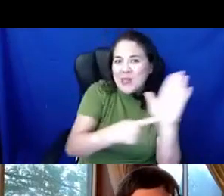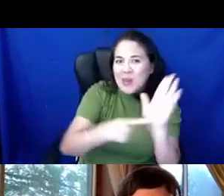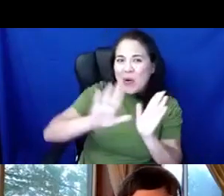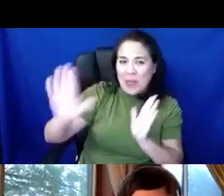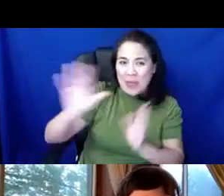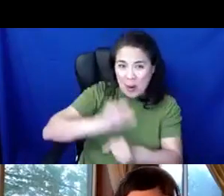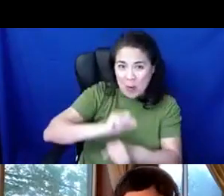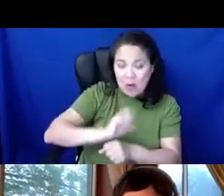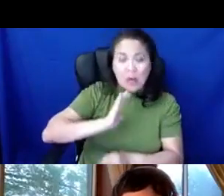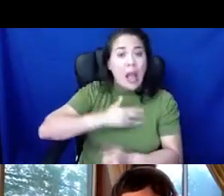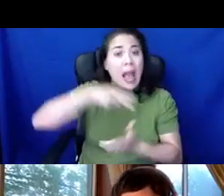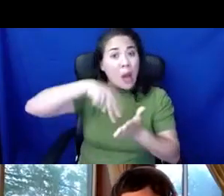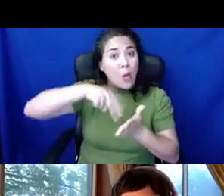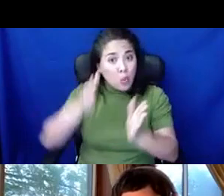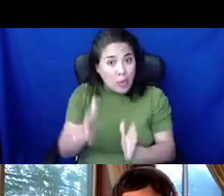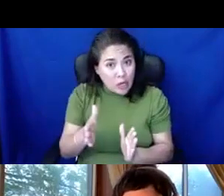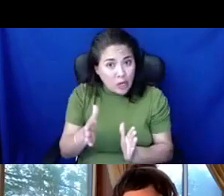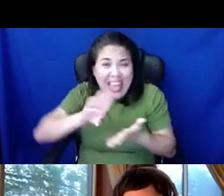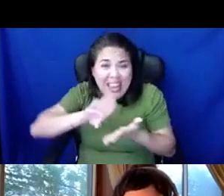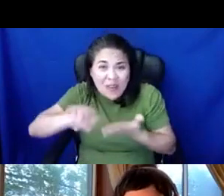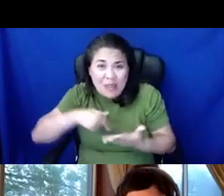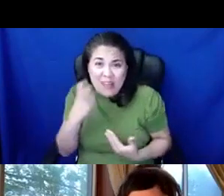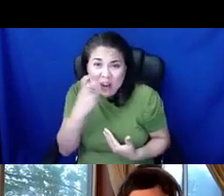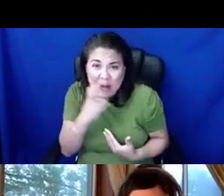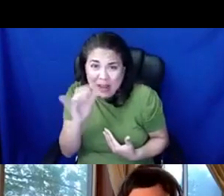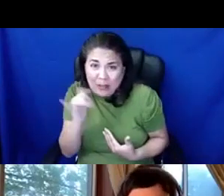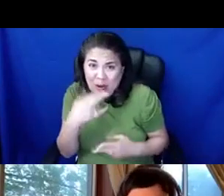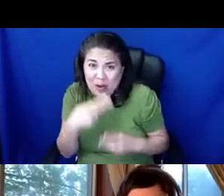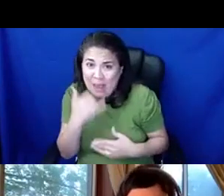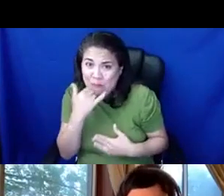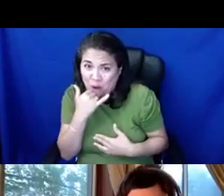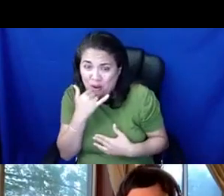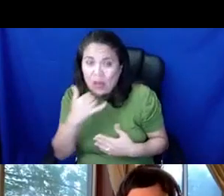Our readers include and forgive me if I pronounce anyone's names, we have Carl nights.